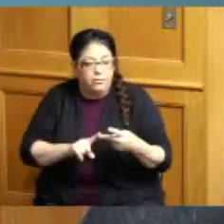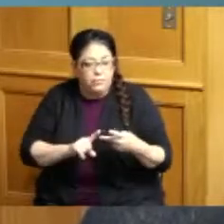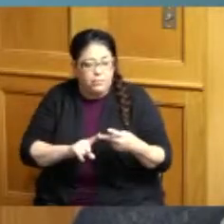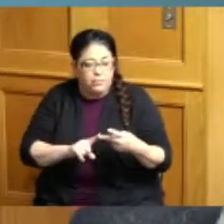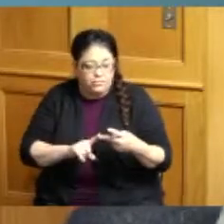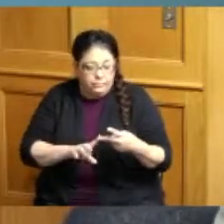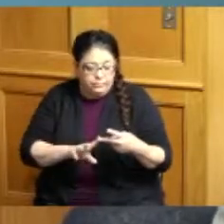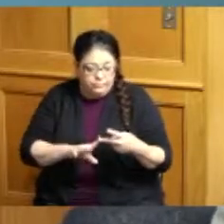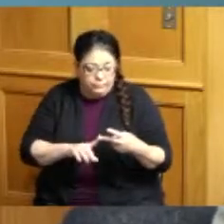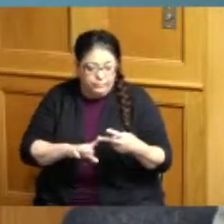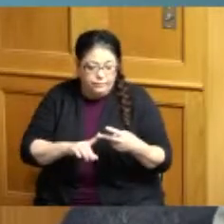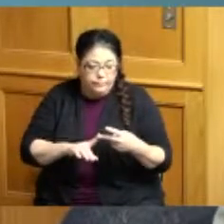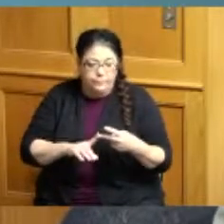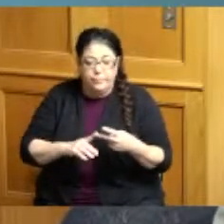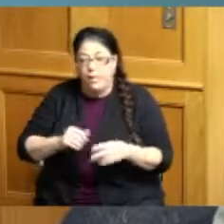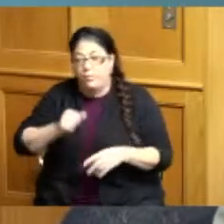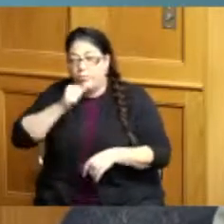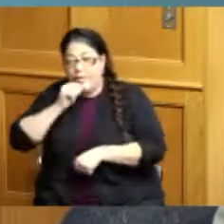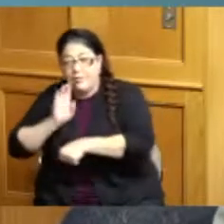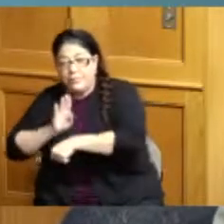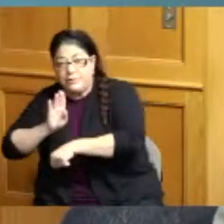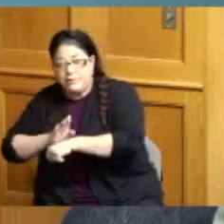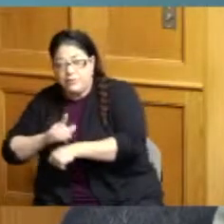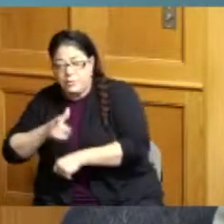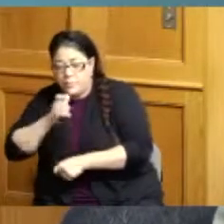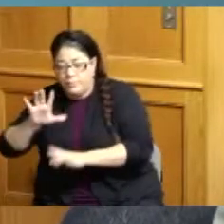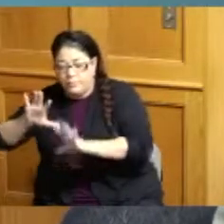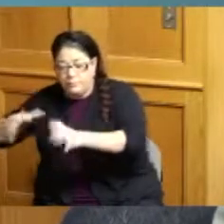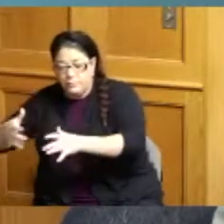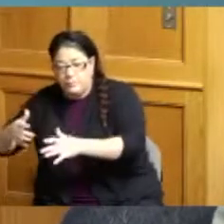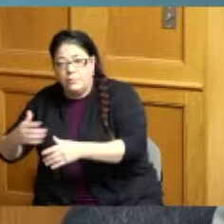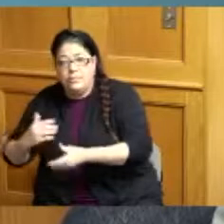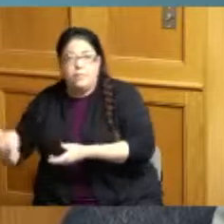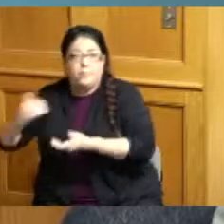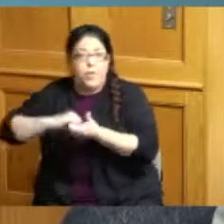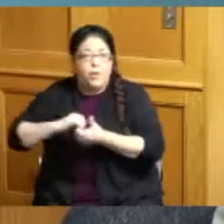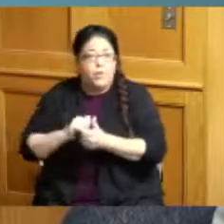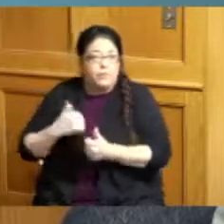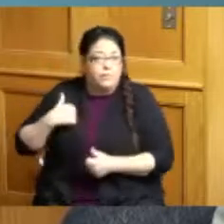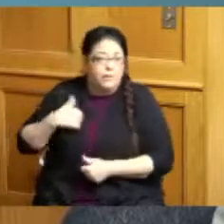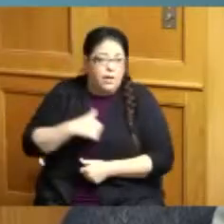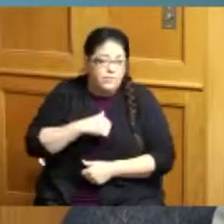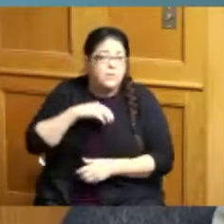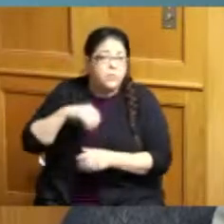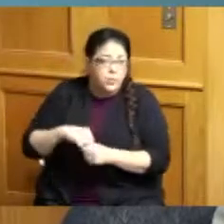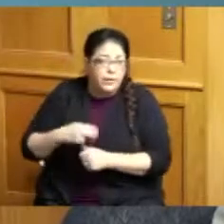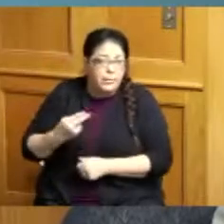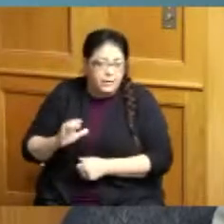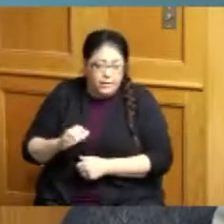those in the private sector who are willing to partner with us including Hamilton County to have